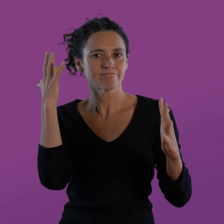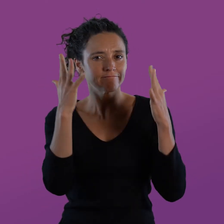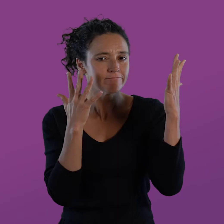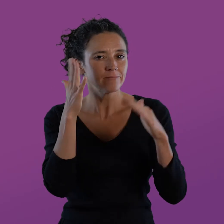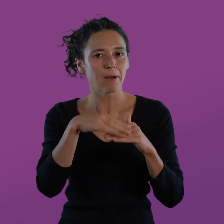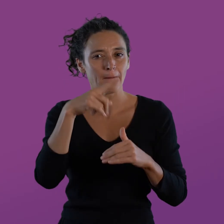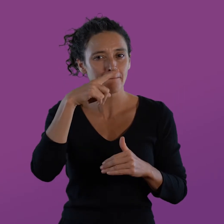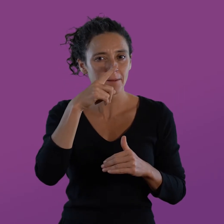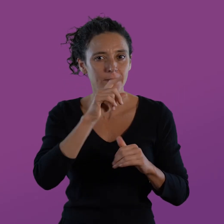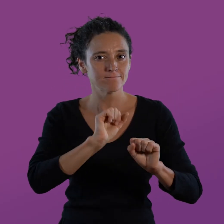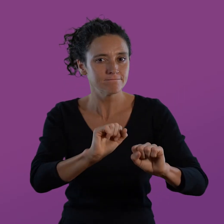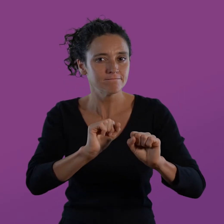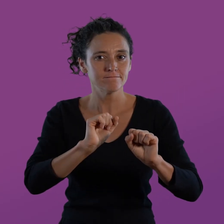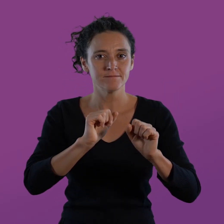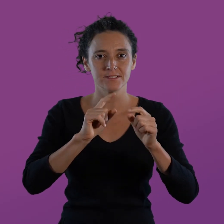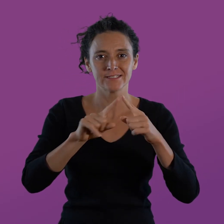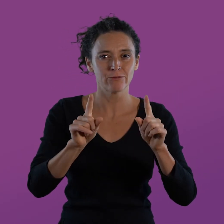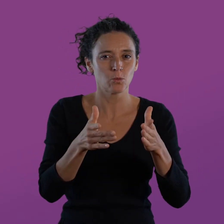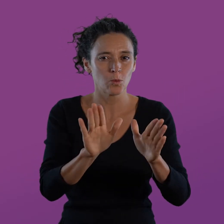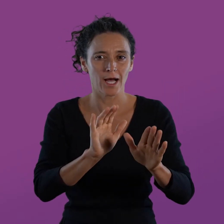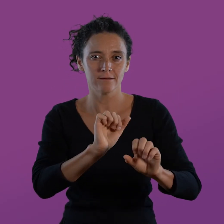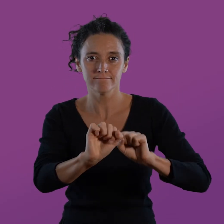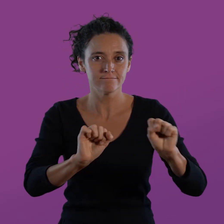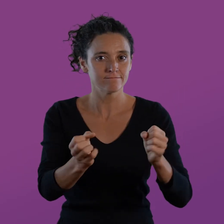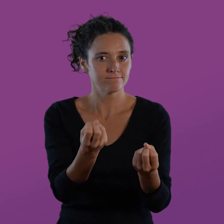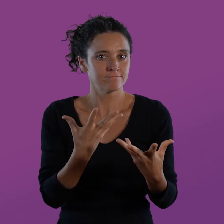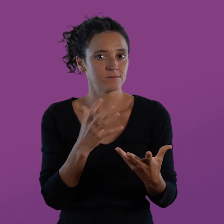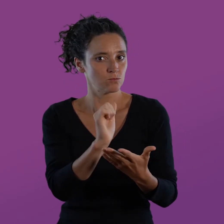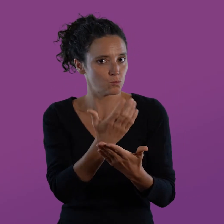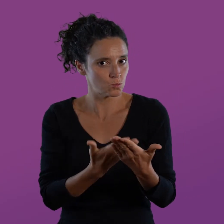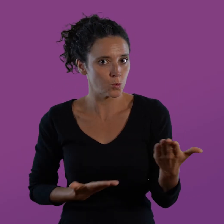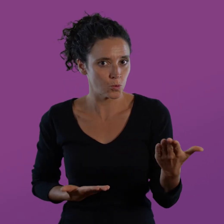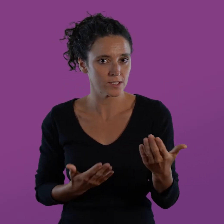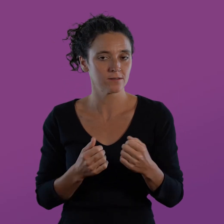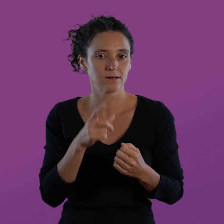We will also consider people’s preferences about how they share their experience.